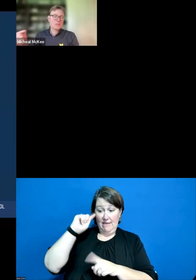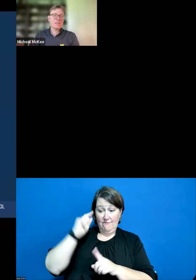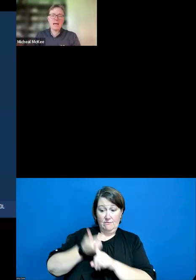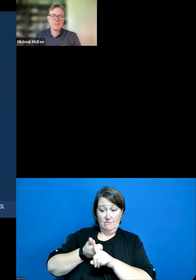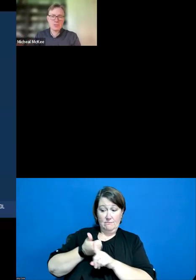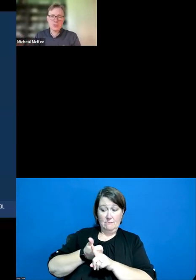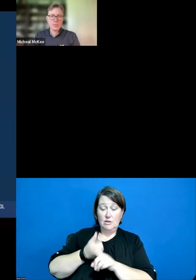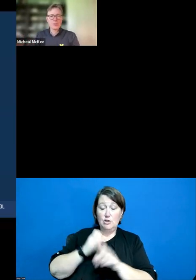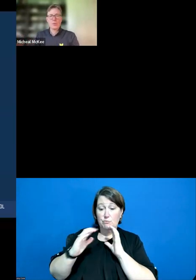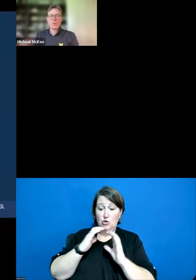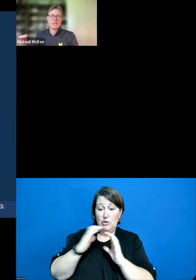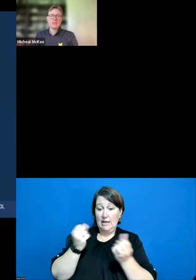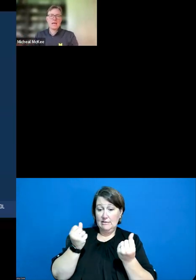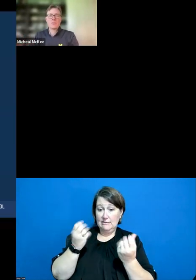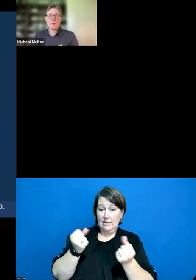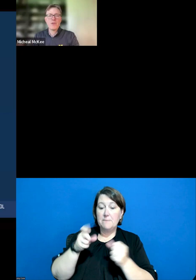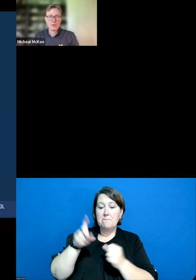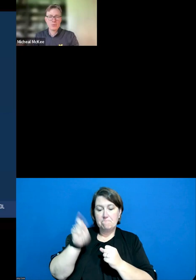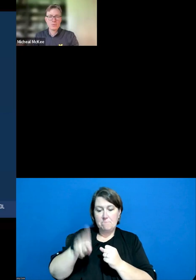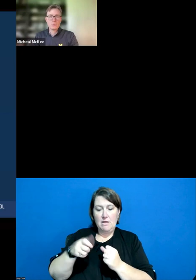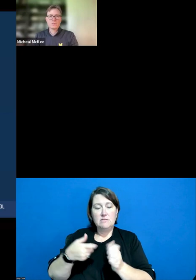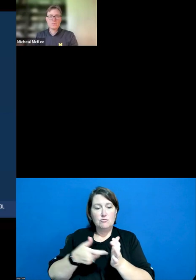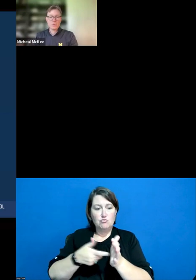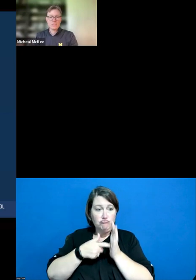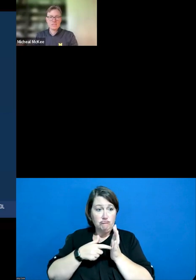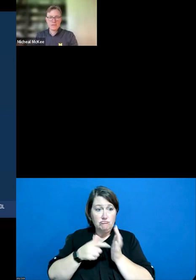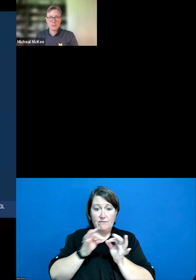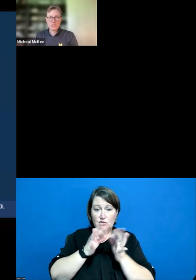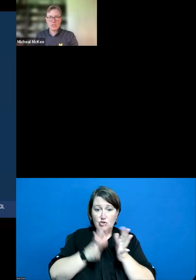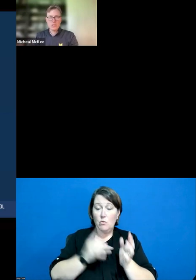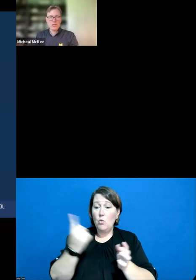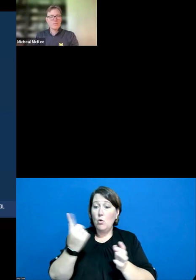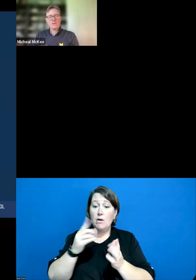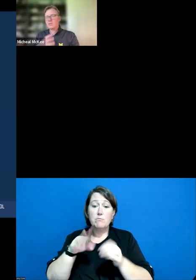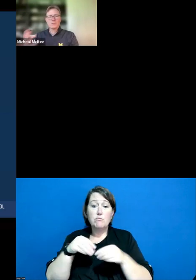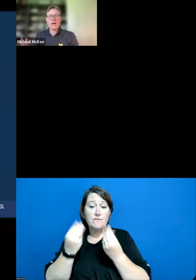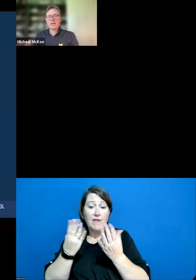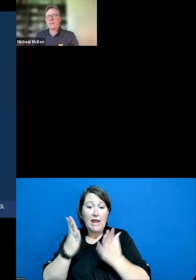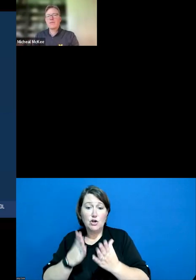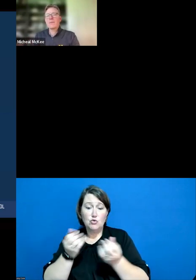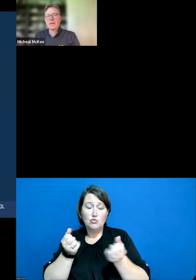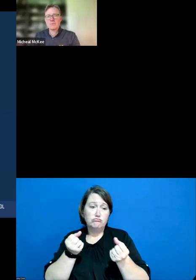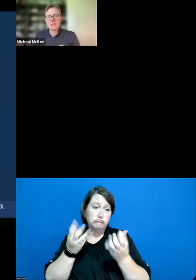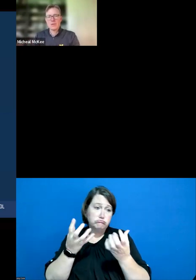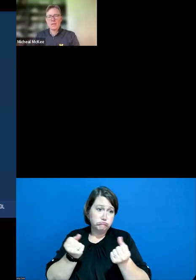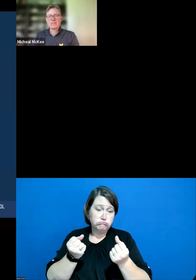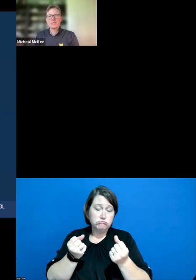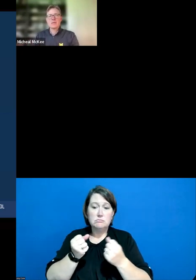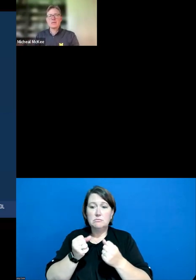you need to have an interpreter or need to have a provider who's fluent in sign language. There's just not going to be a replacement otherwise.